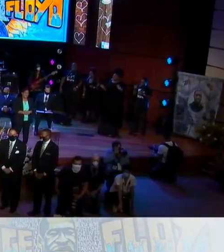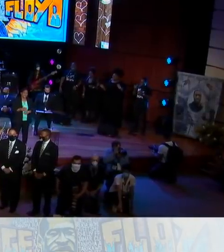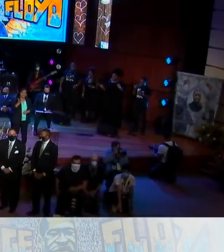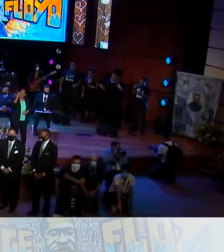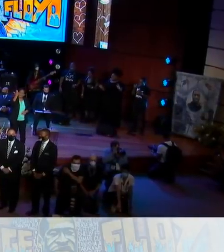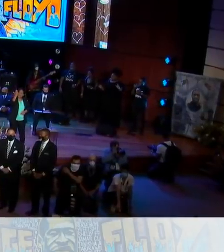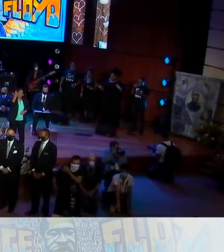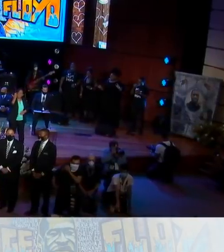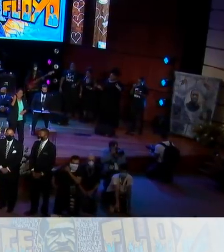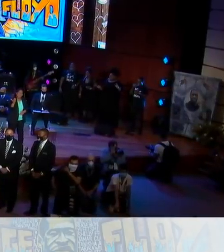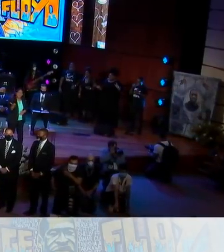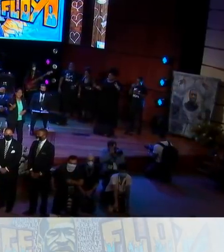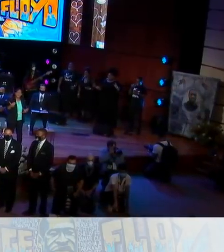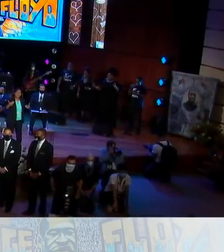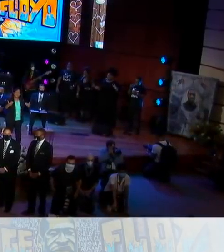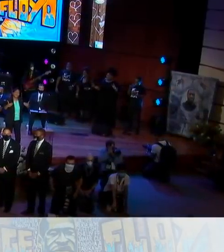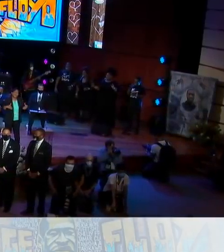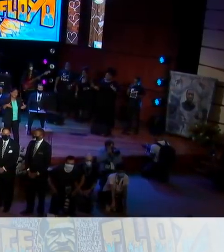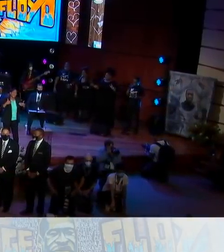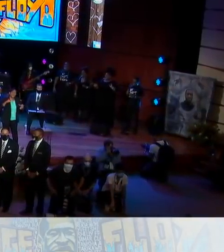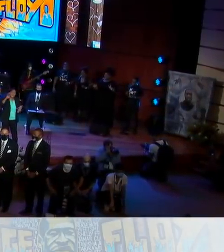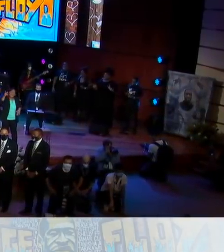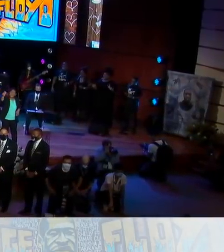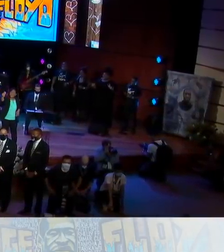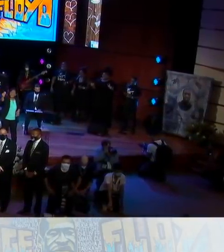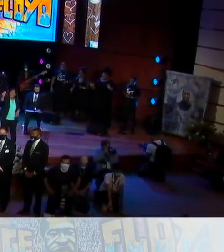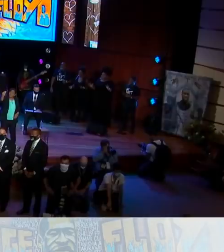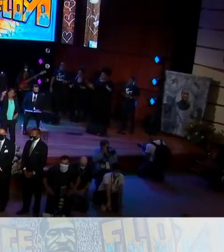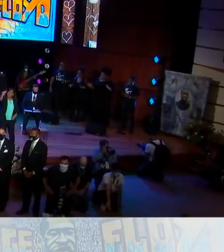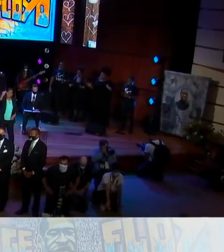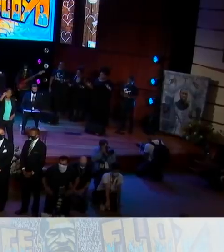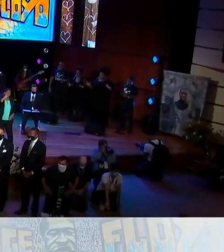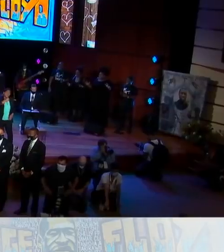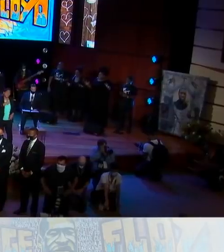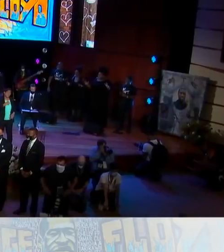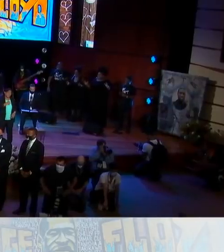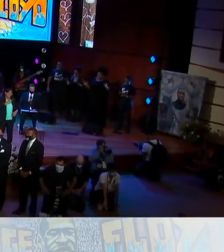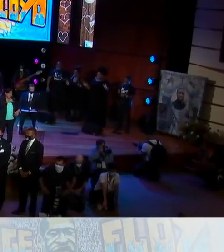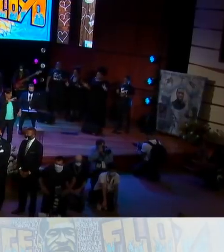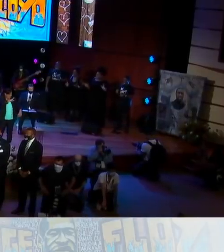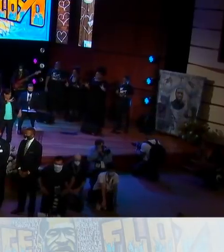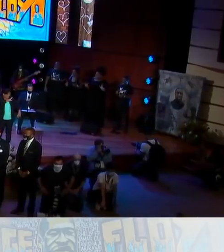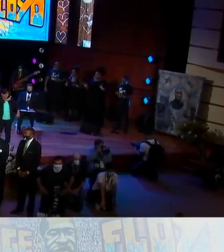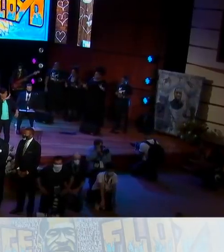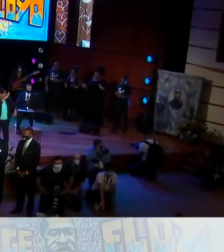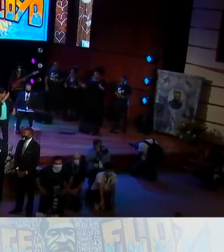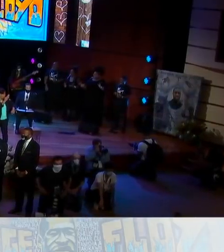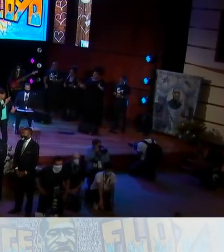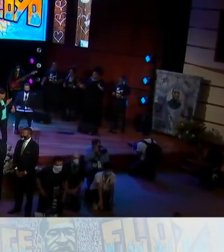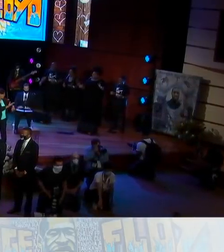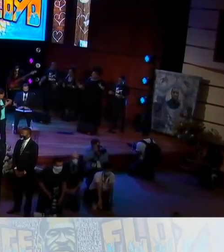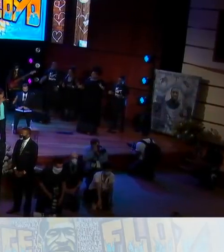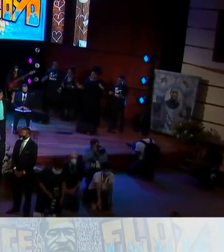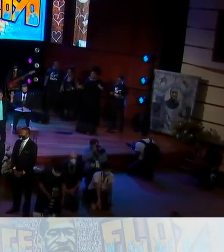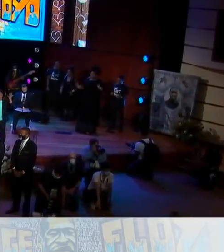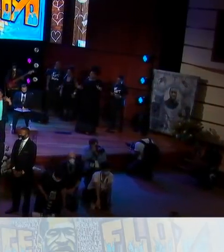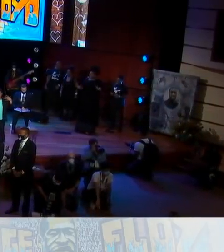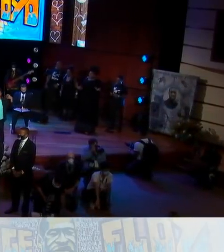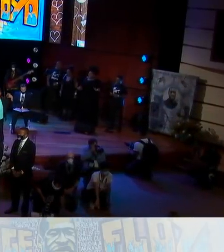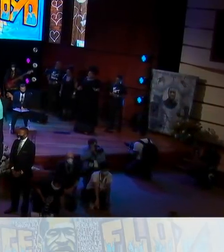[ SINGING ] YOU ARE THE SOURCE OF MY STRENGTH